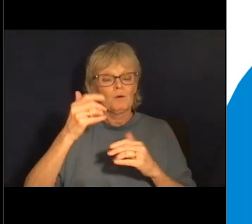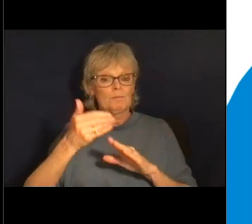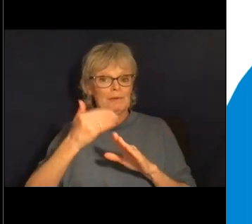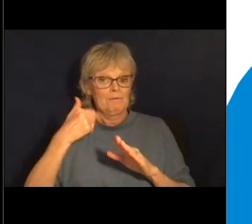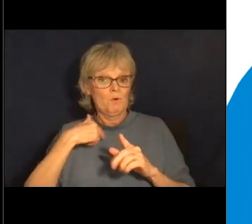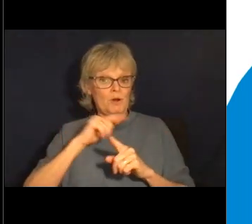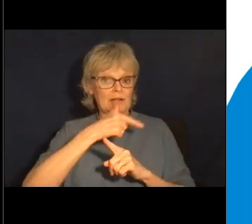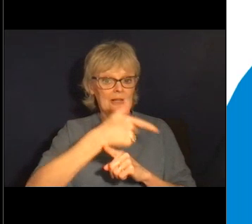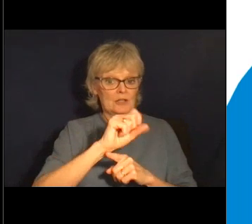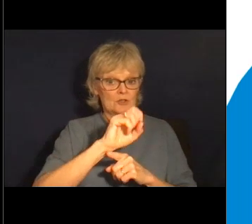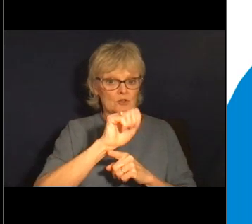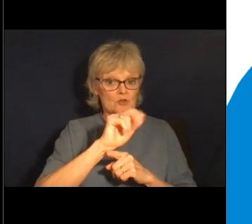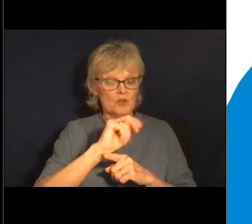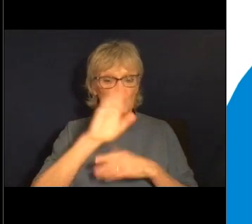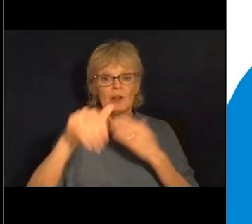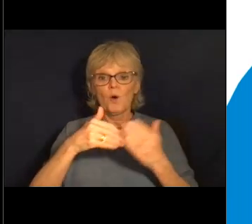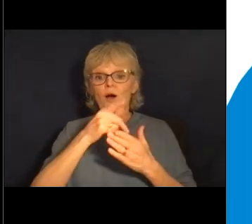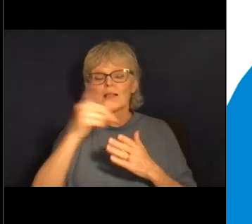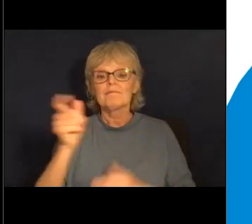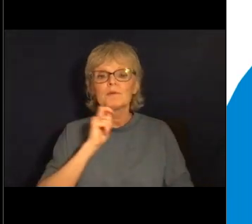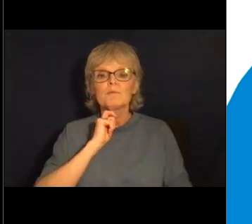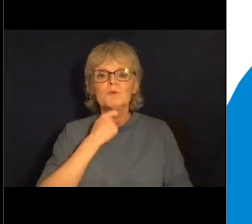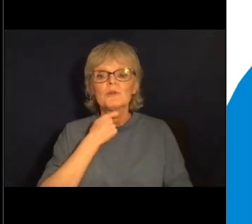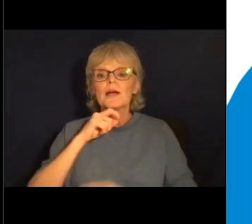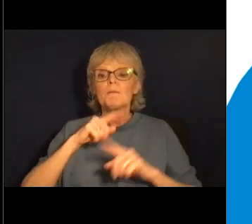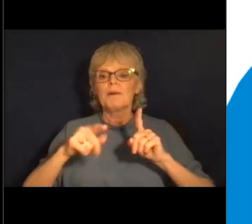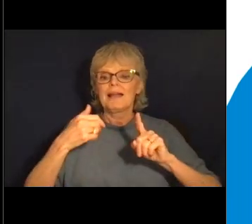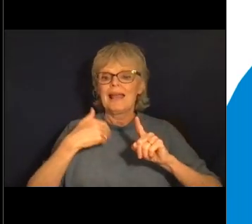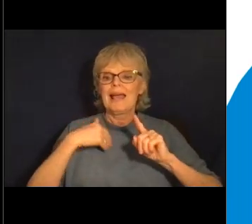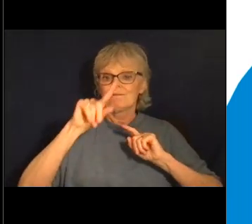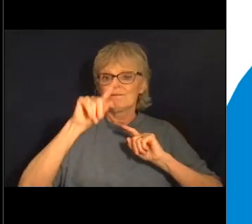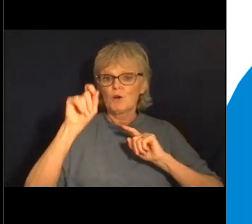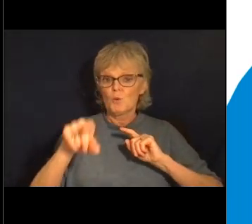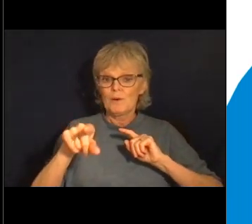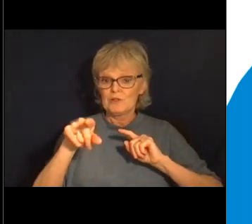You are all muted. However, there is a question box where you can write questions